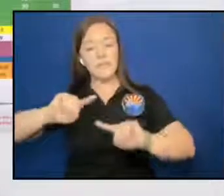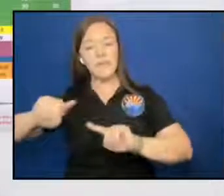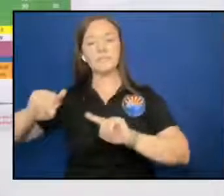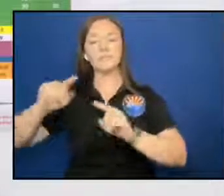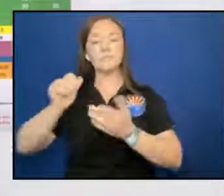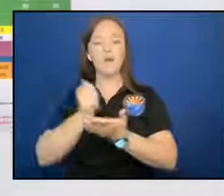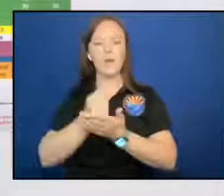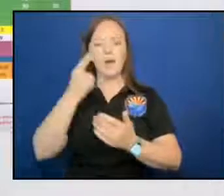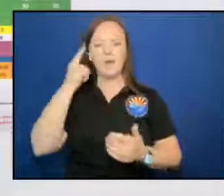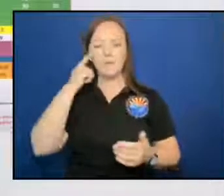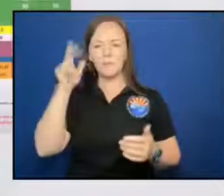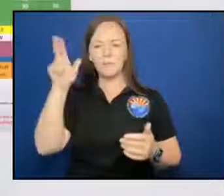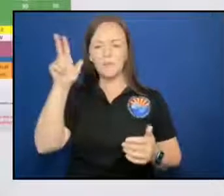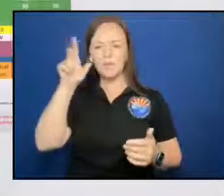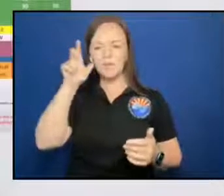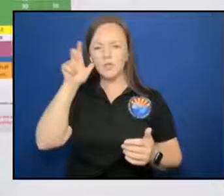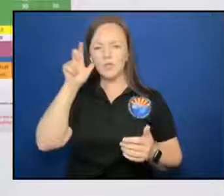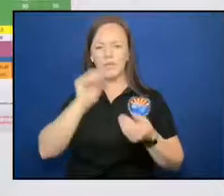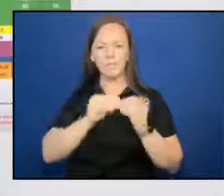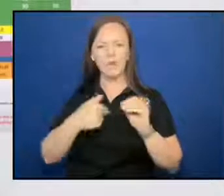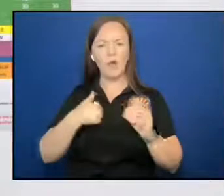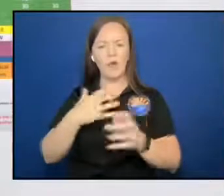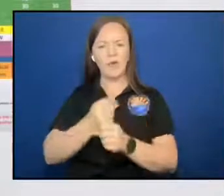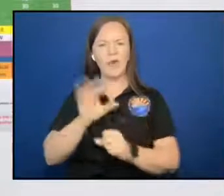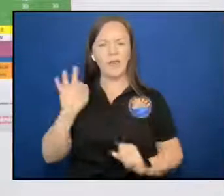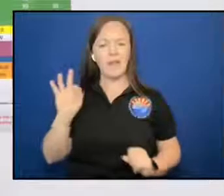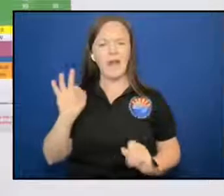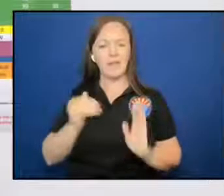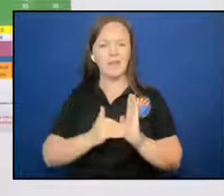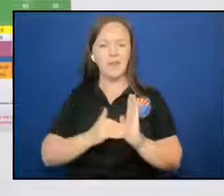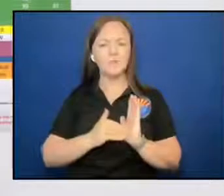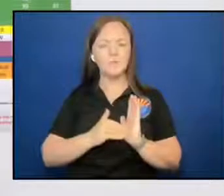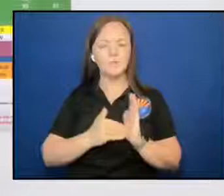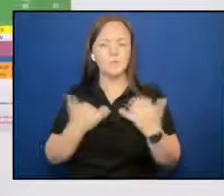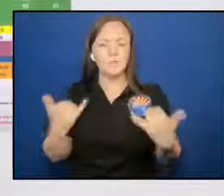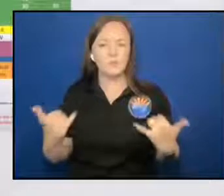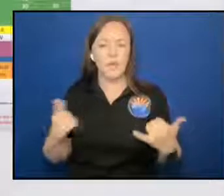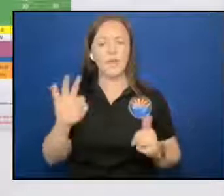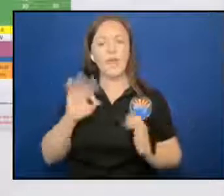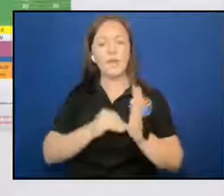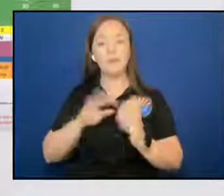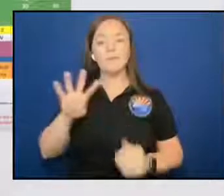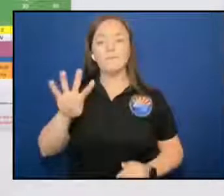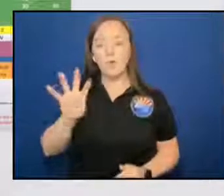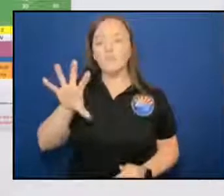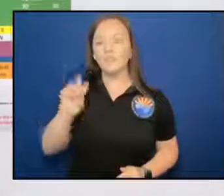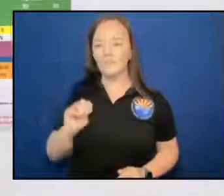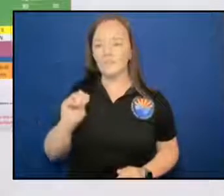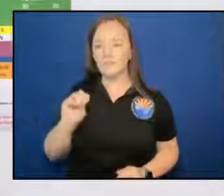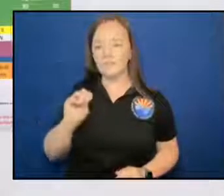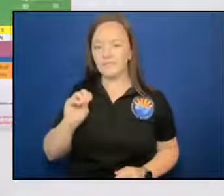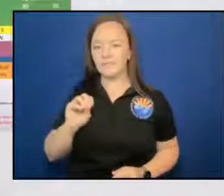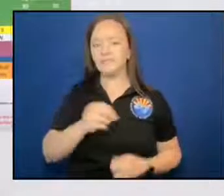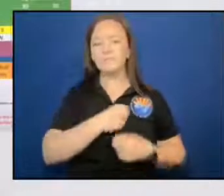WILL HOLD THAT HEAT AND KEEP IT AND THEN IF WE DRY BACK OUT.